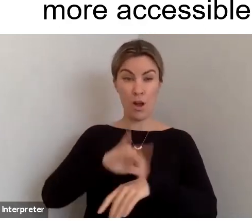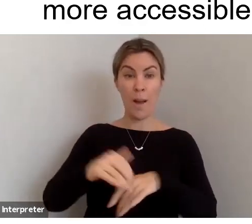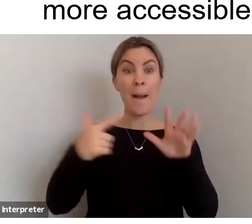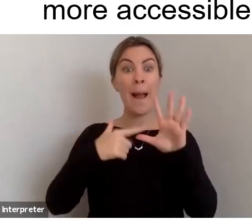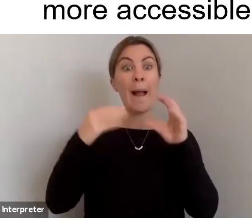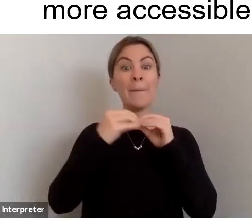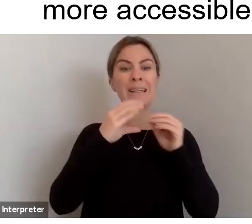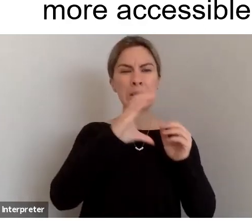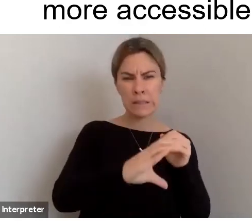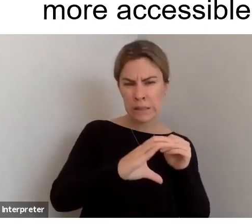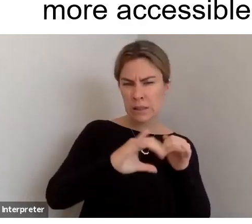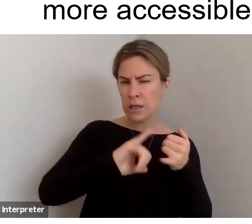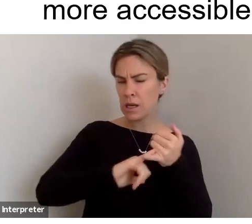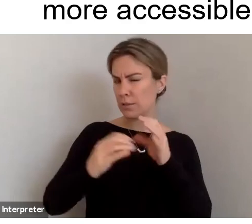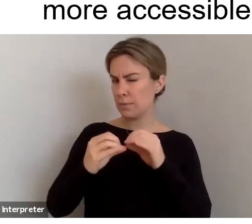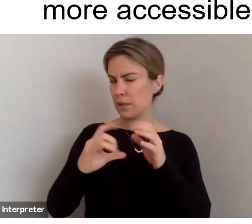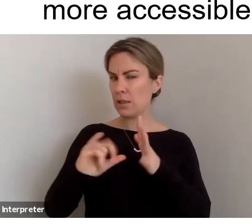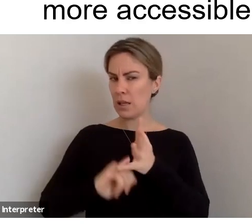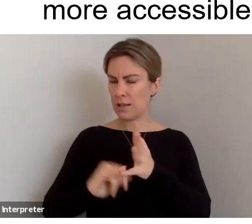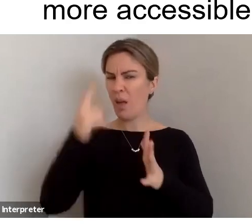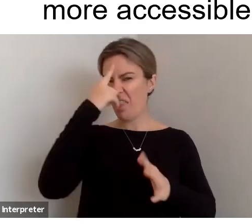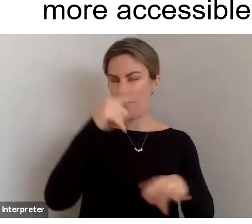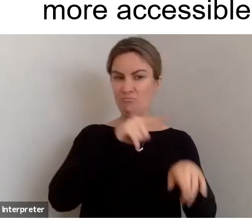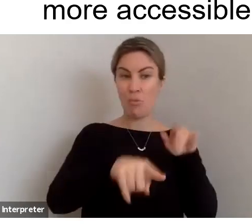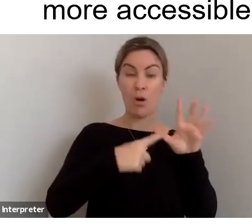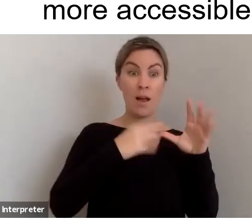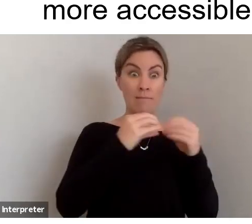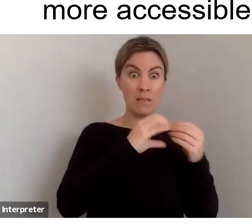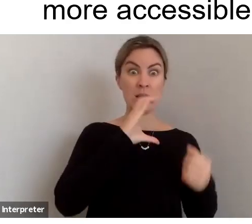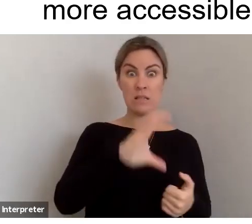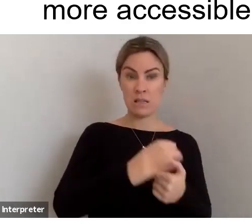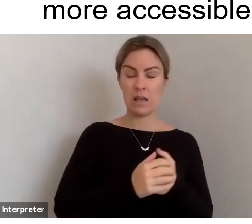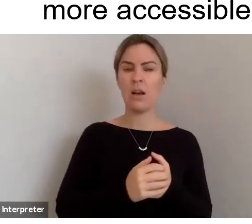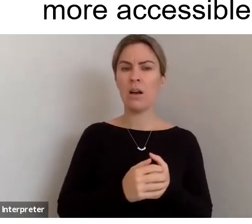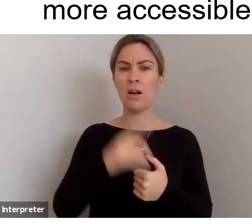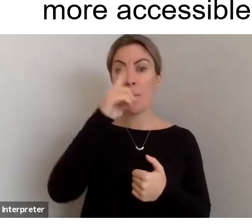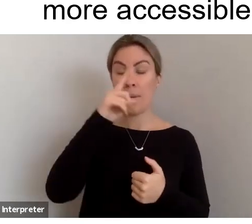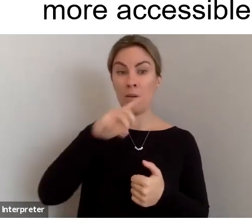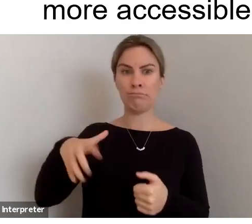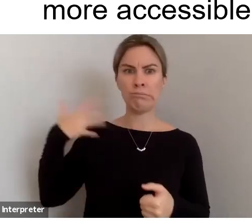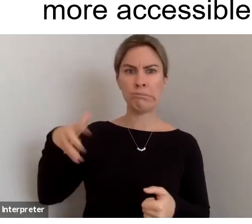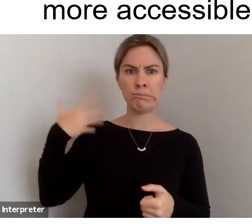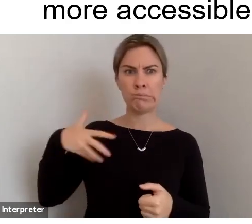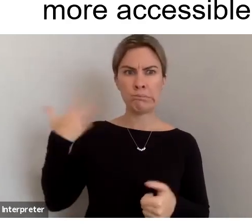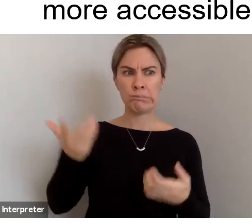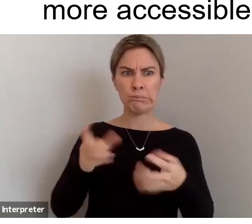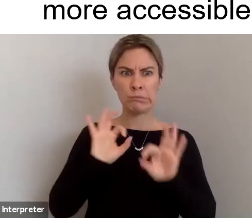Mainly ABC for the work complaining that they could not see the Auslan interpreter.